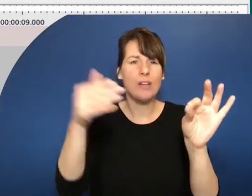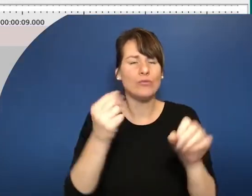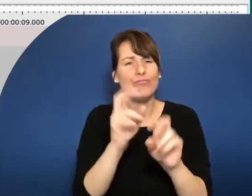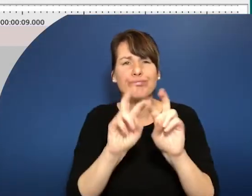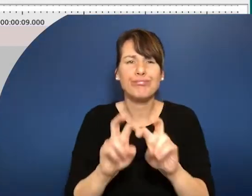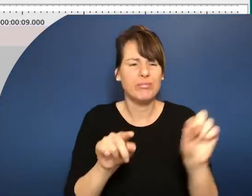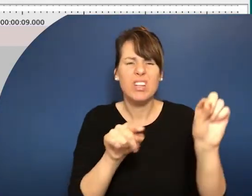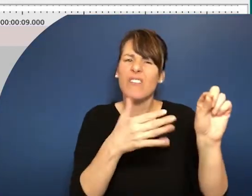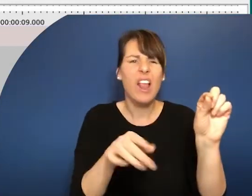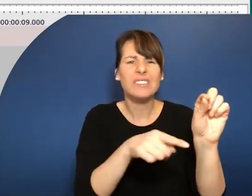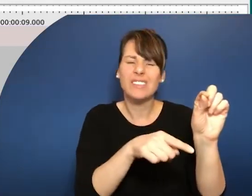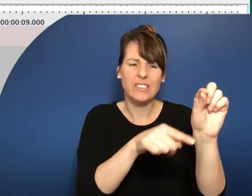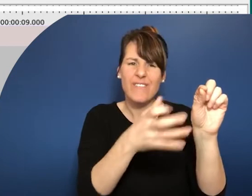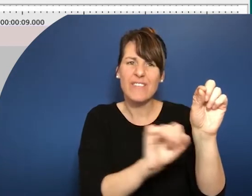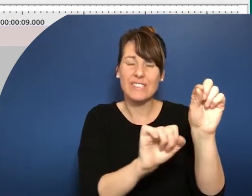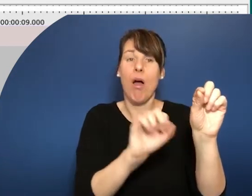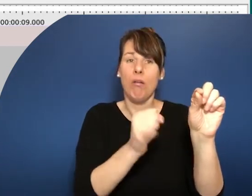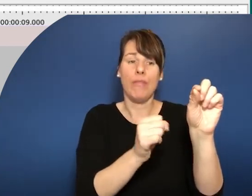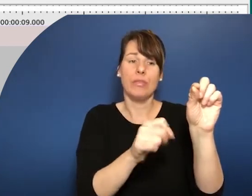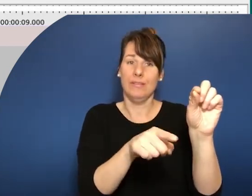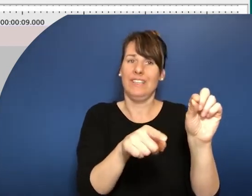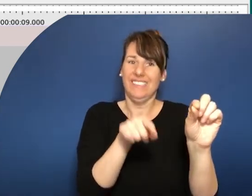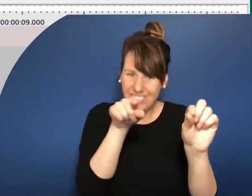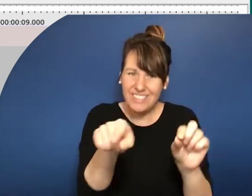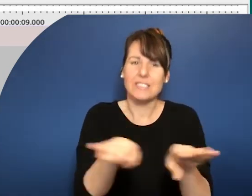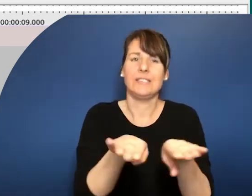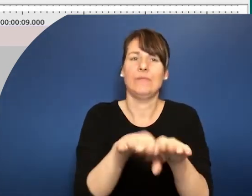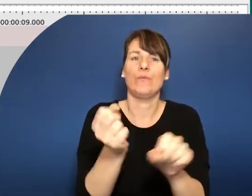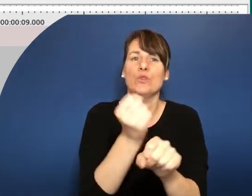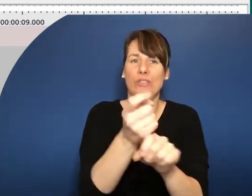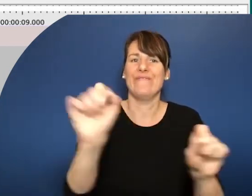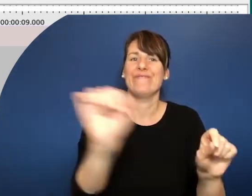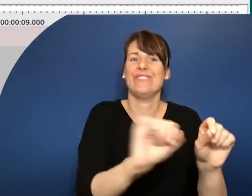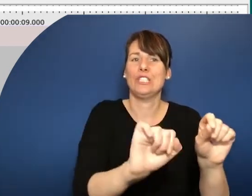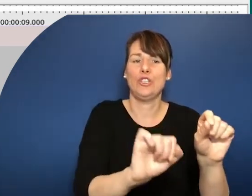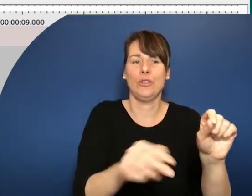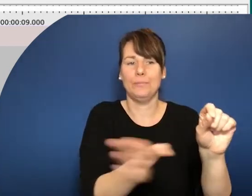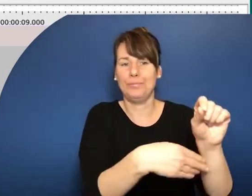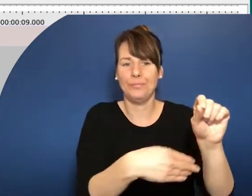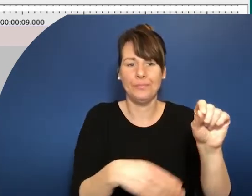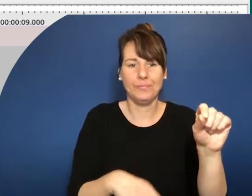that you don't want to have anymore in your tier structure. And when I put my cursor